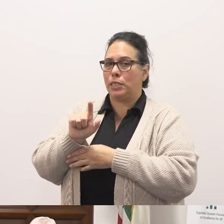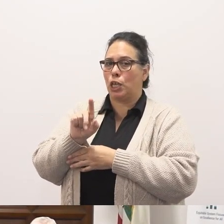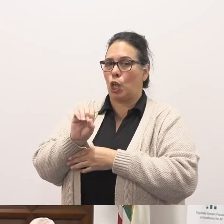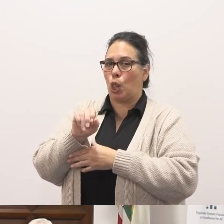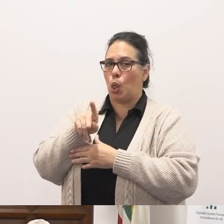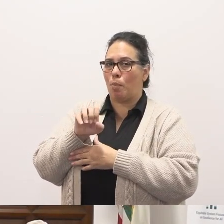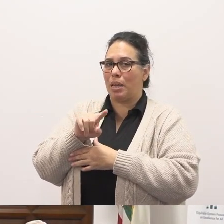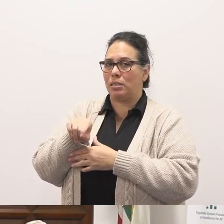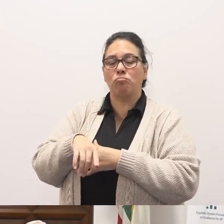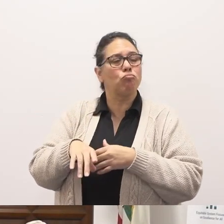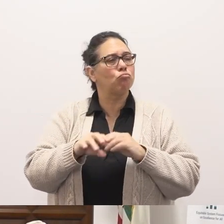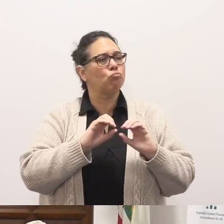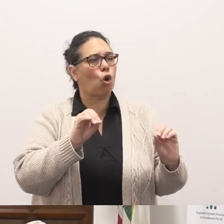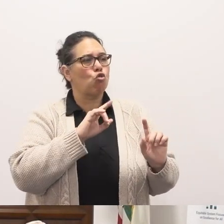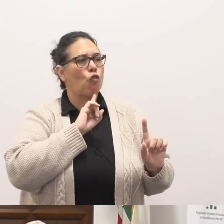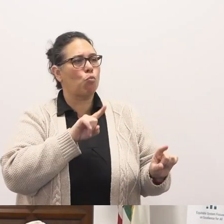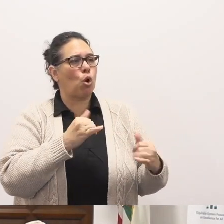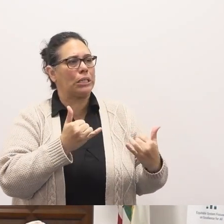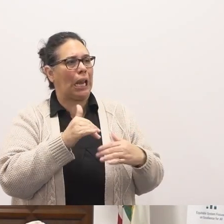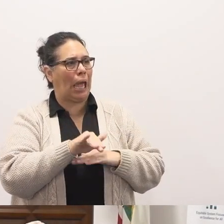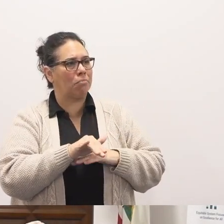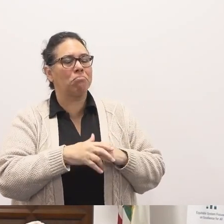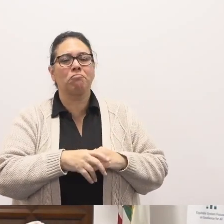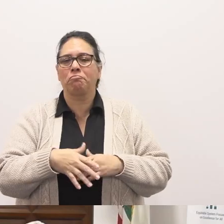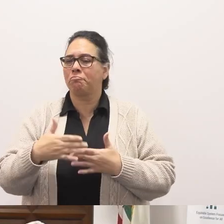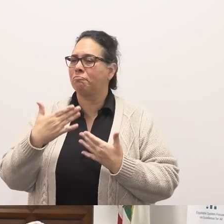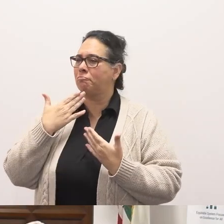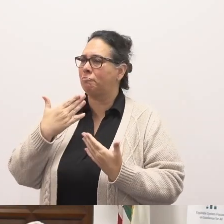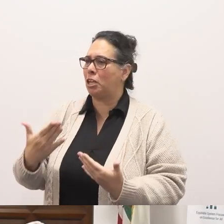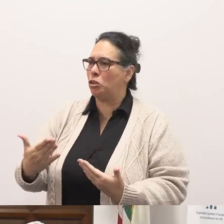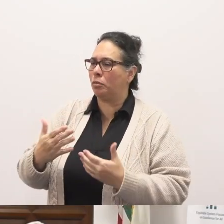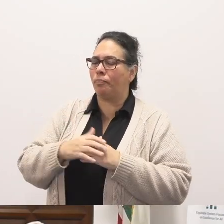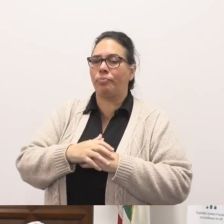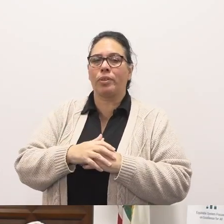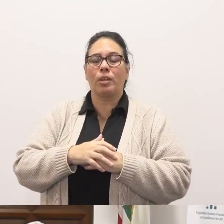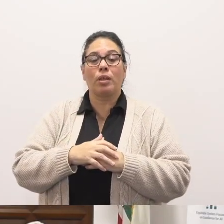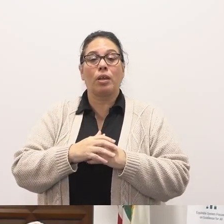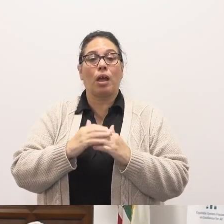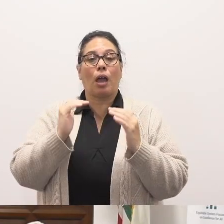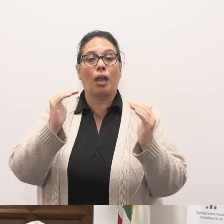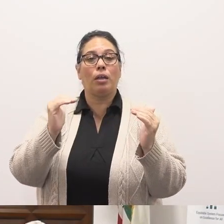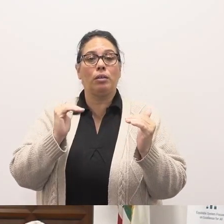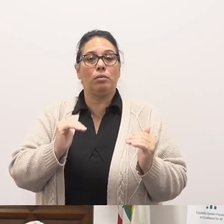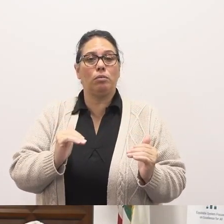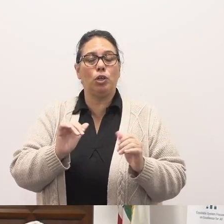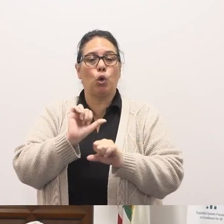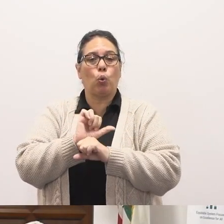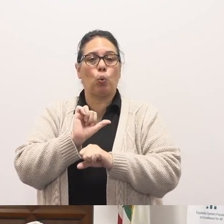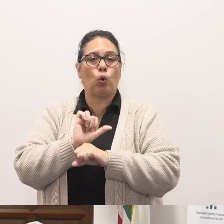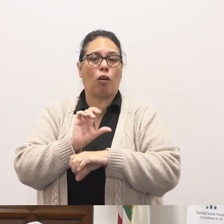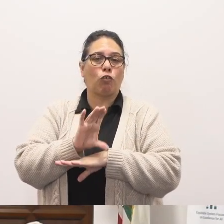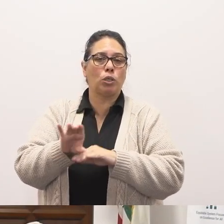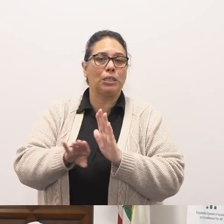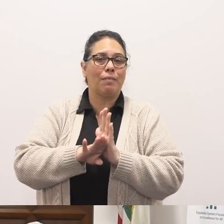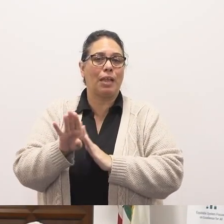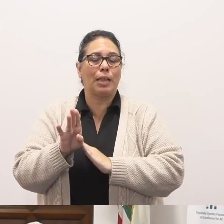No report tonight. Thank you. We have Workforce Development. Mr. Miller.